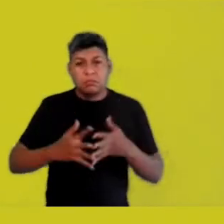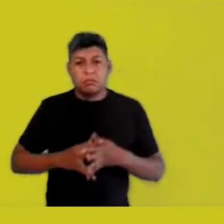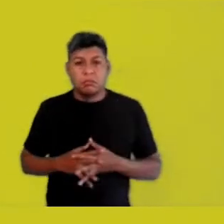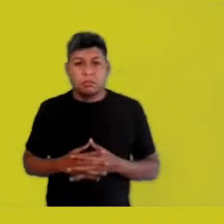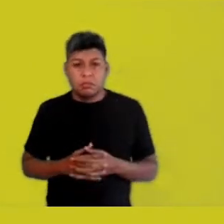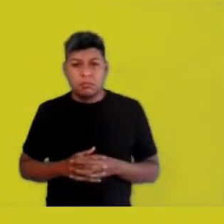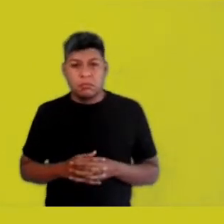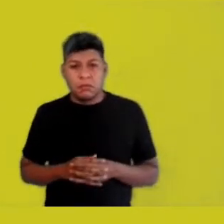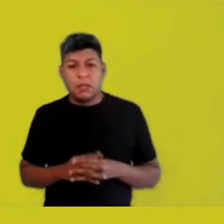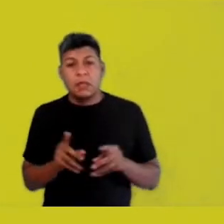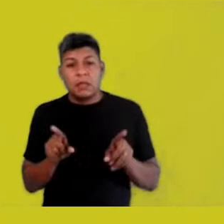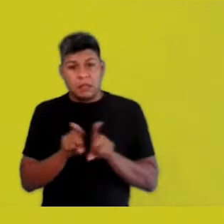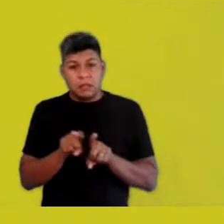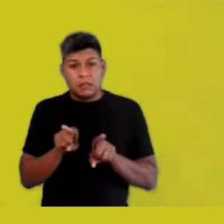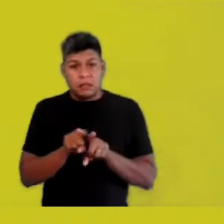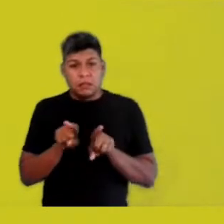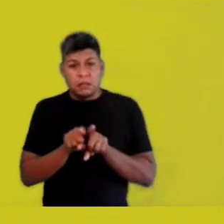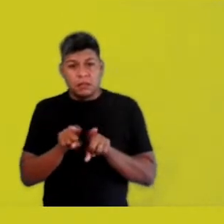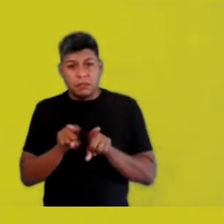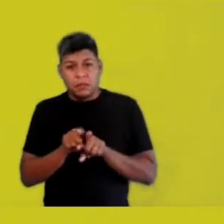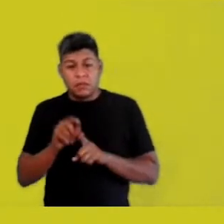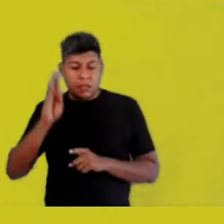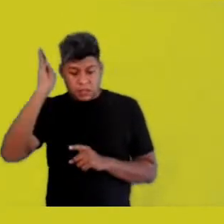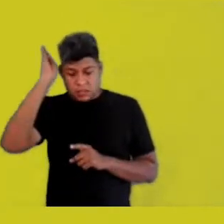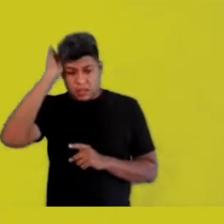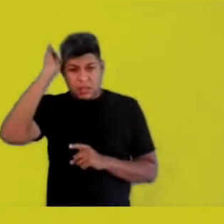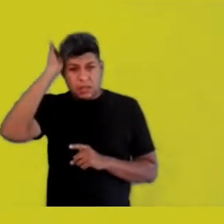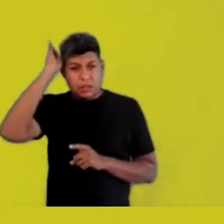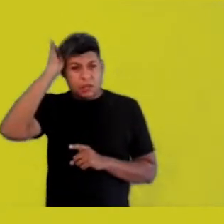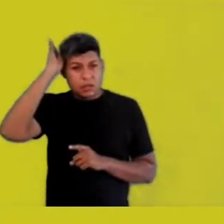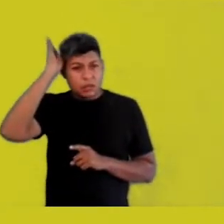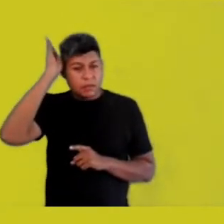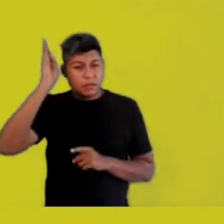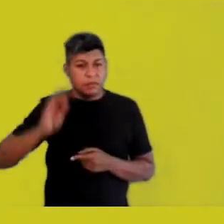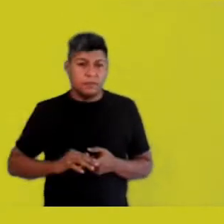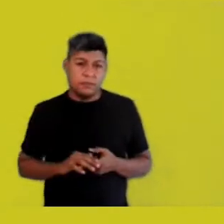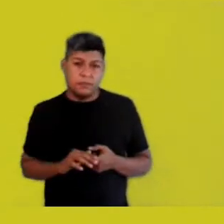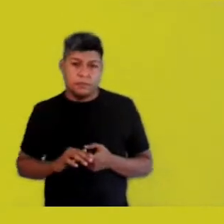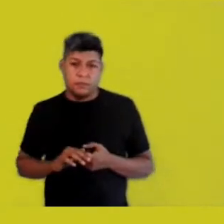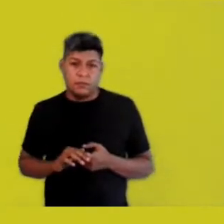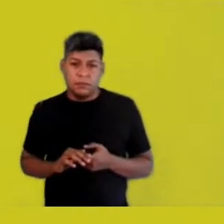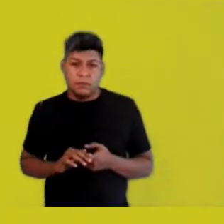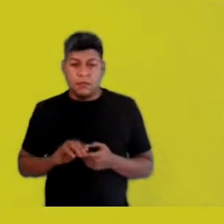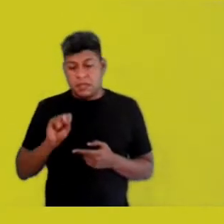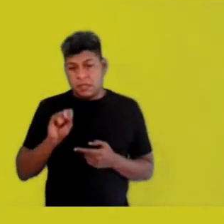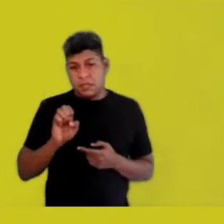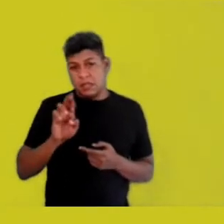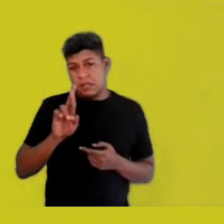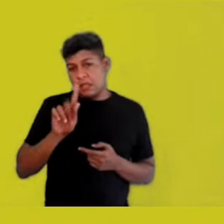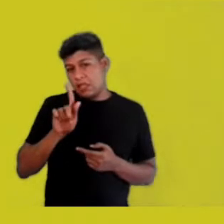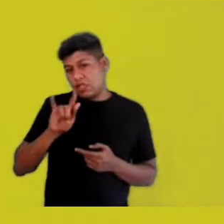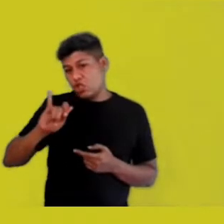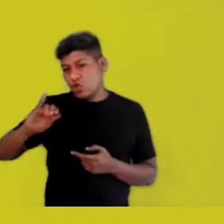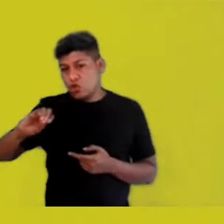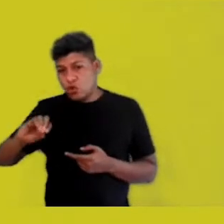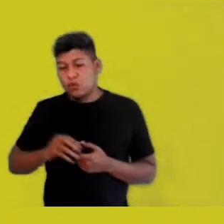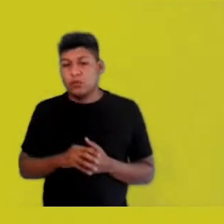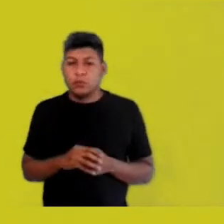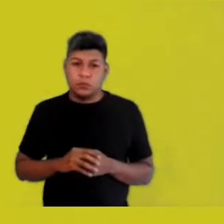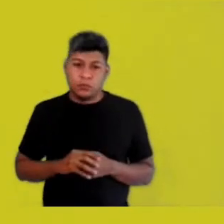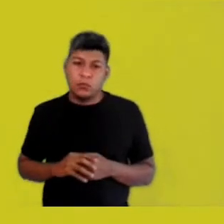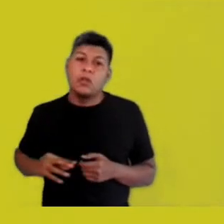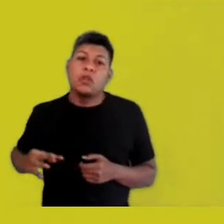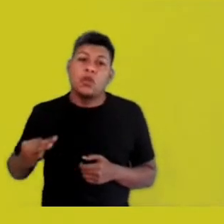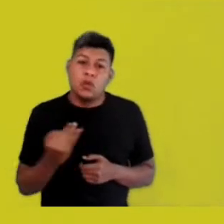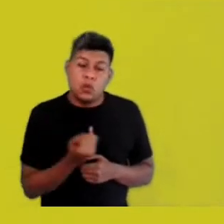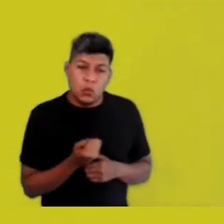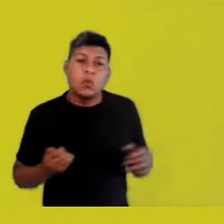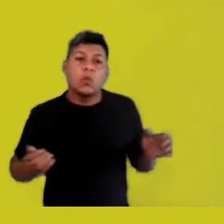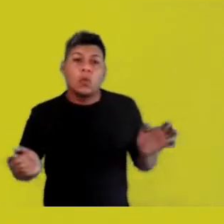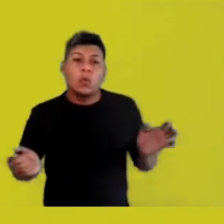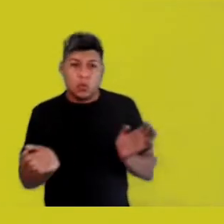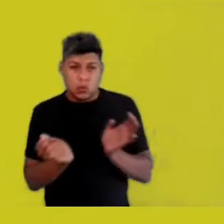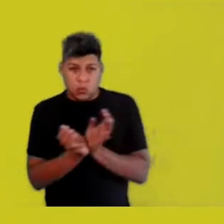Also Sesc, Sérgio, the whole staff here, technical,